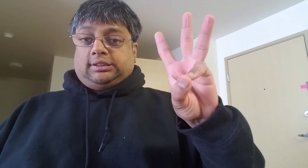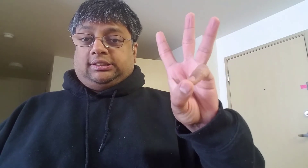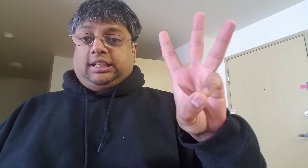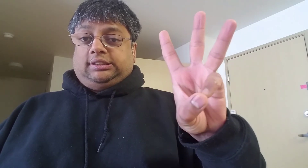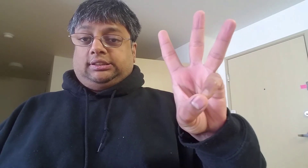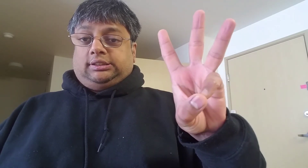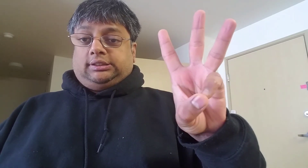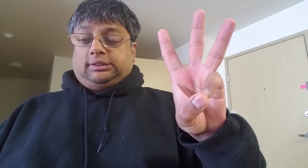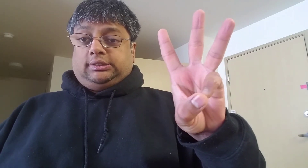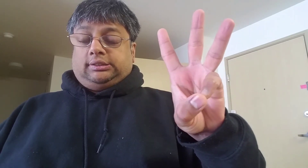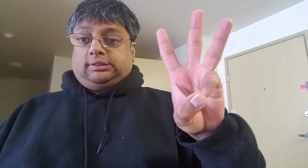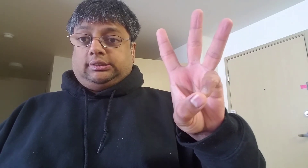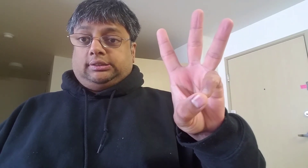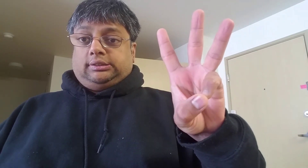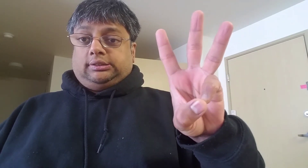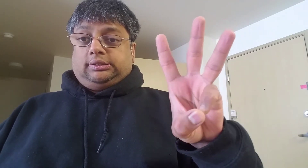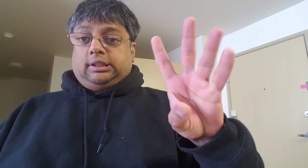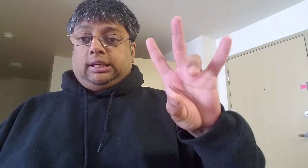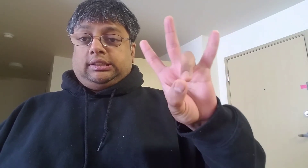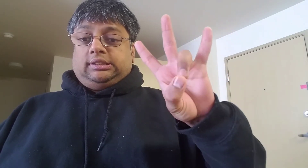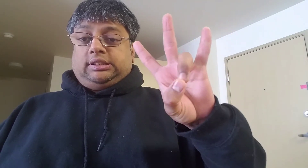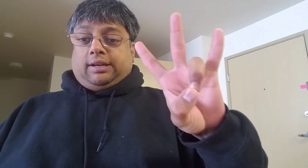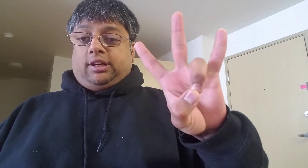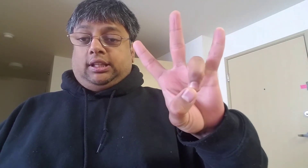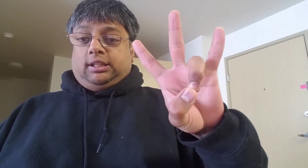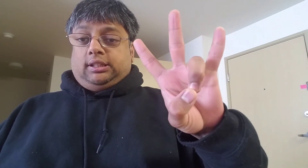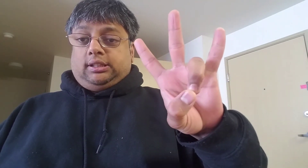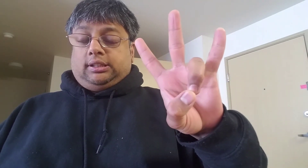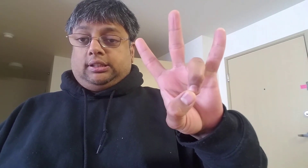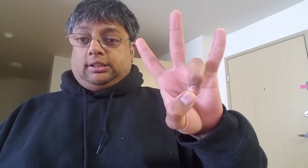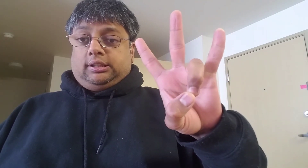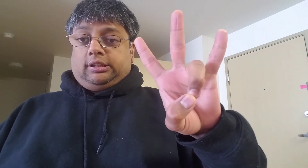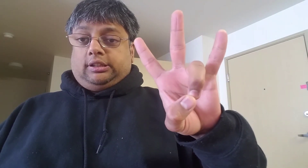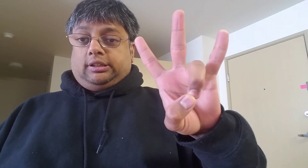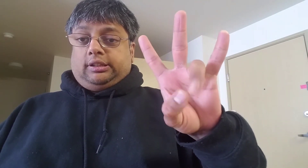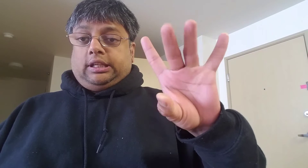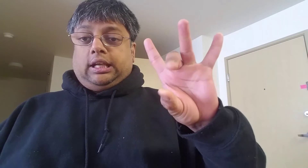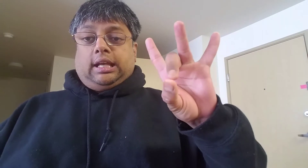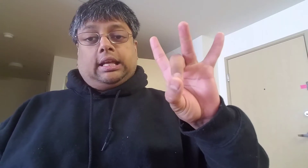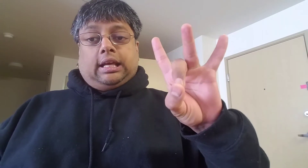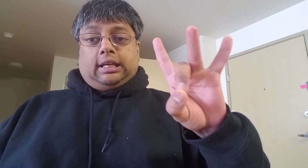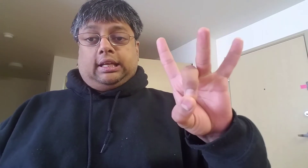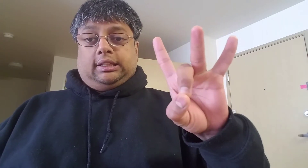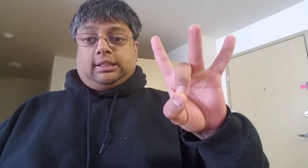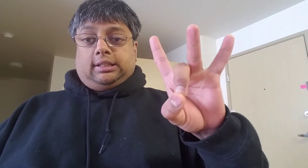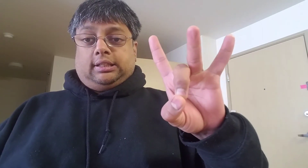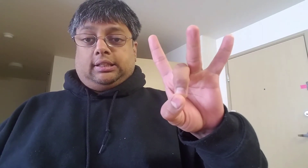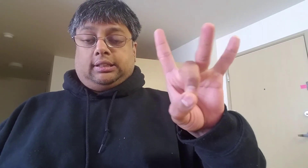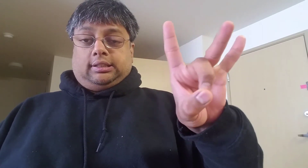"Six"... "Seven"... "Eight"....